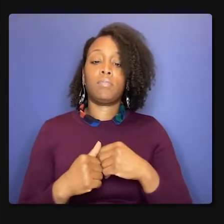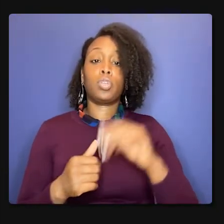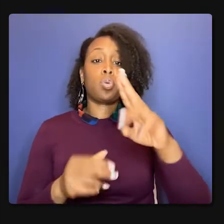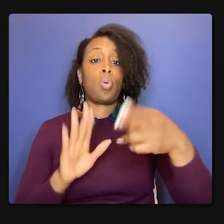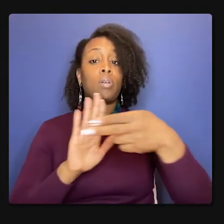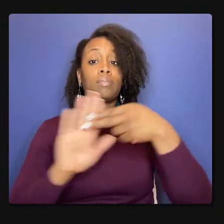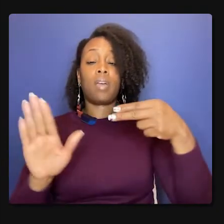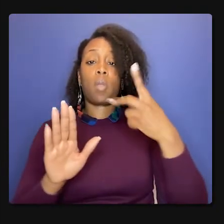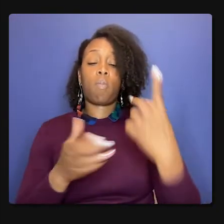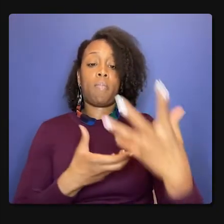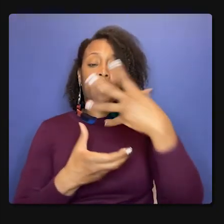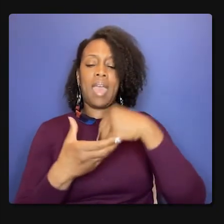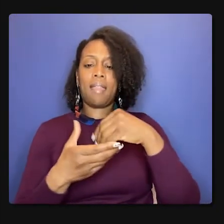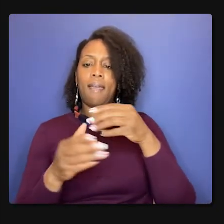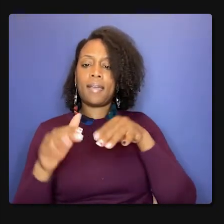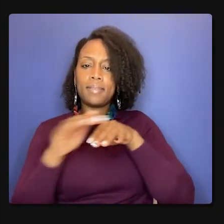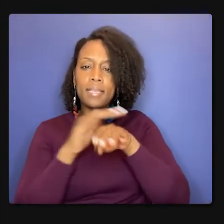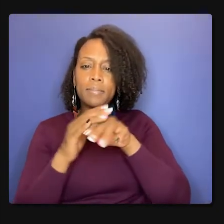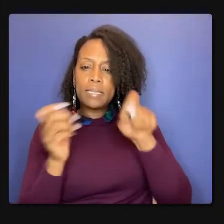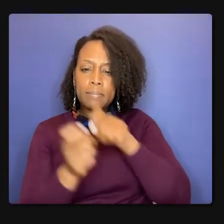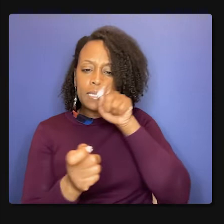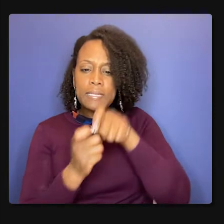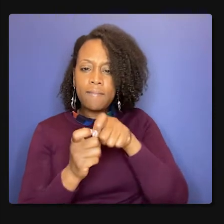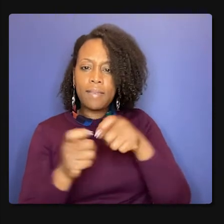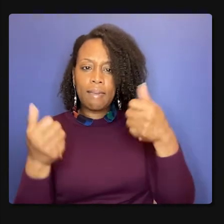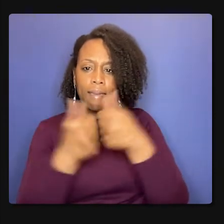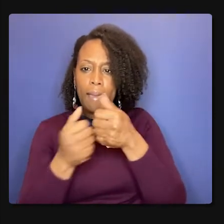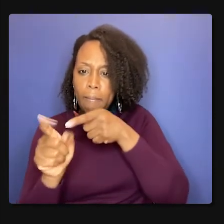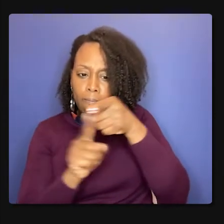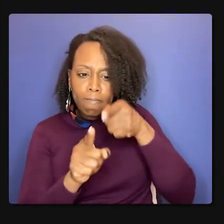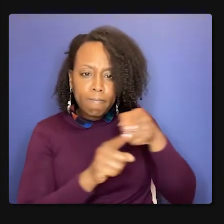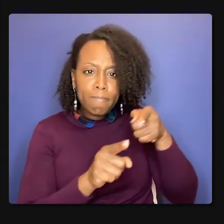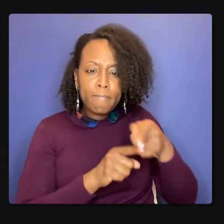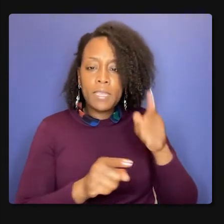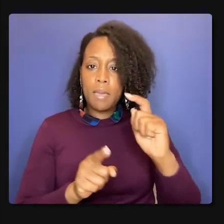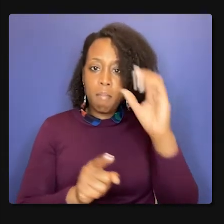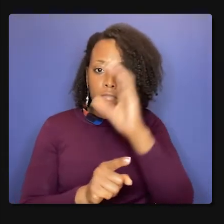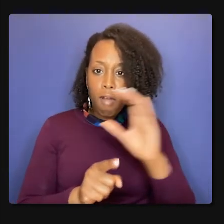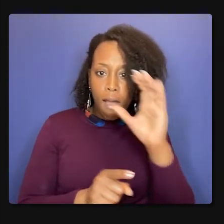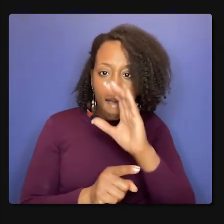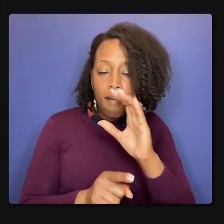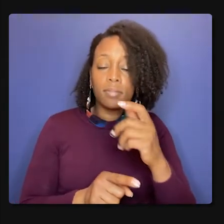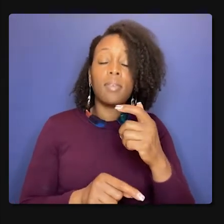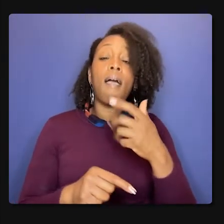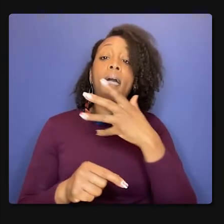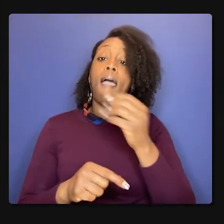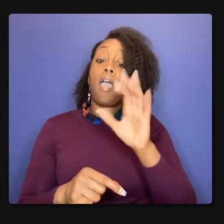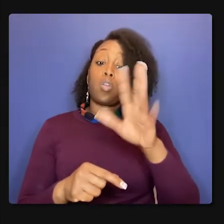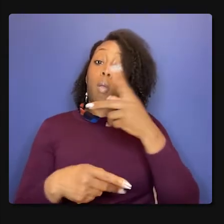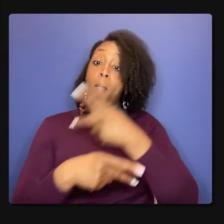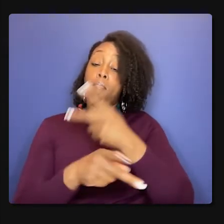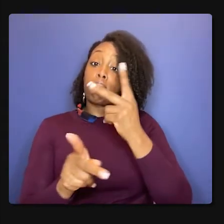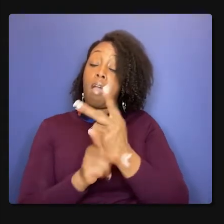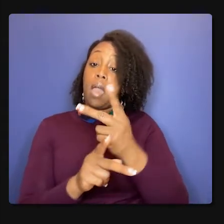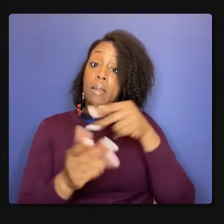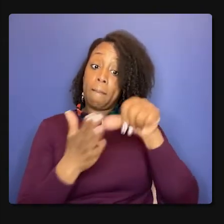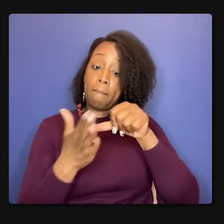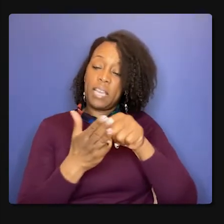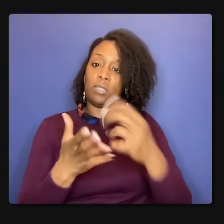to accessibility-specific game collections in our browse experiences and your product pages will include extra metadata